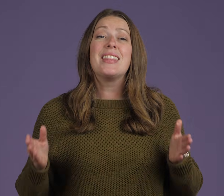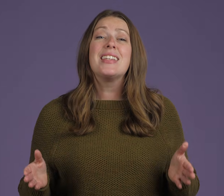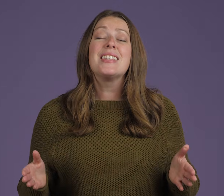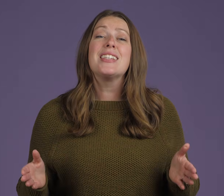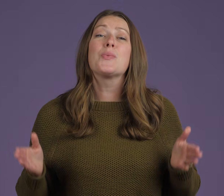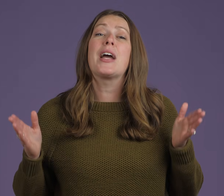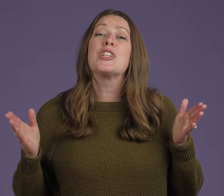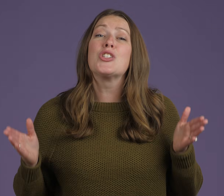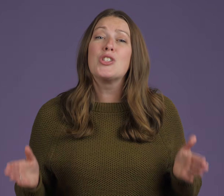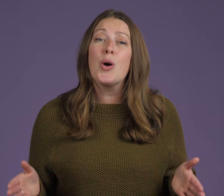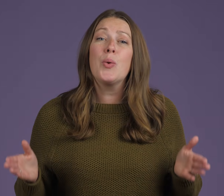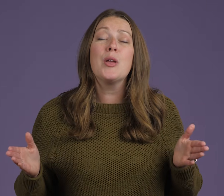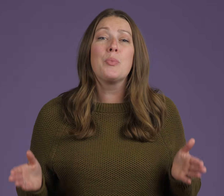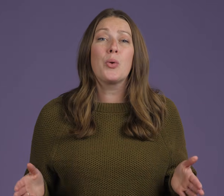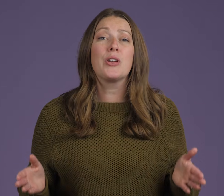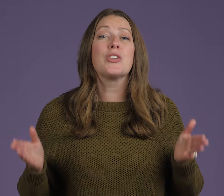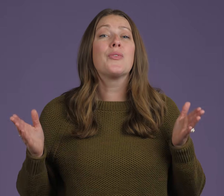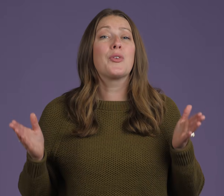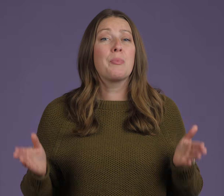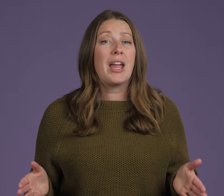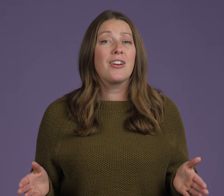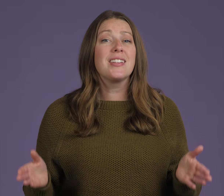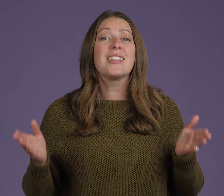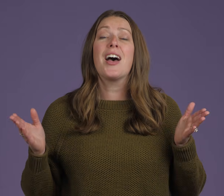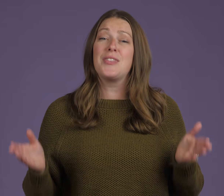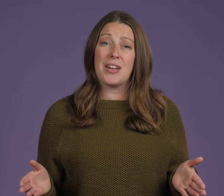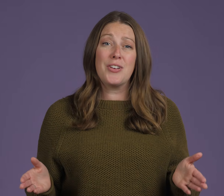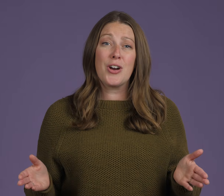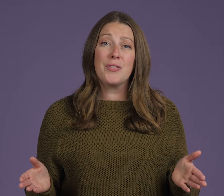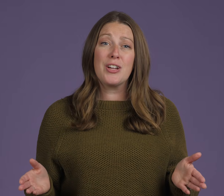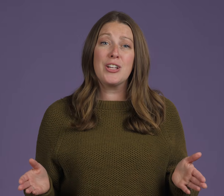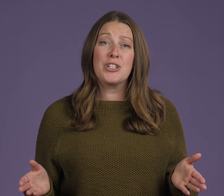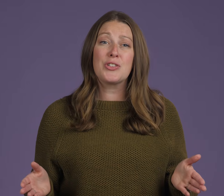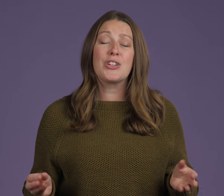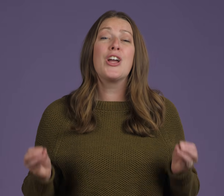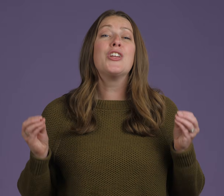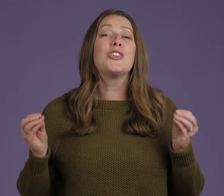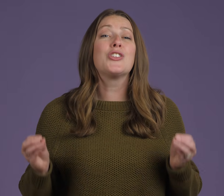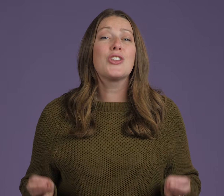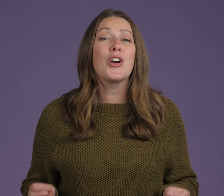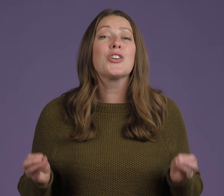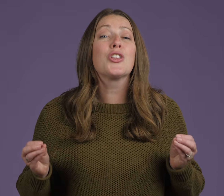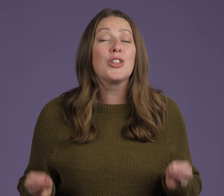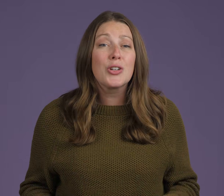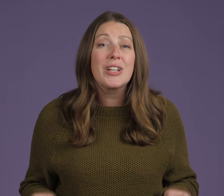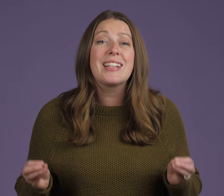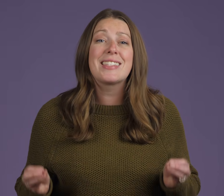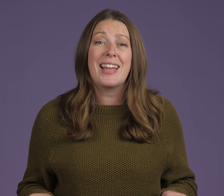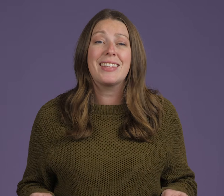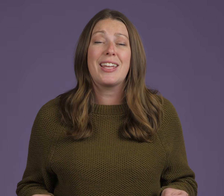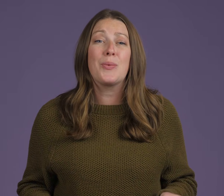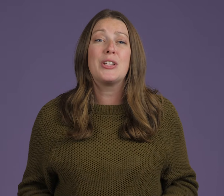This is why it's so important for parents of deaf and hard of hearing children to start learning sign language